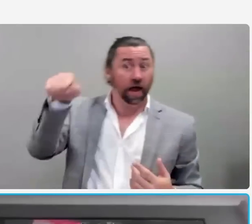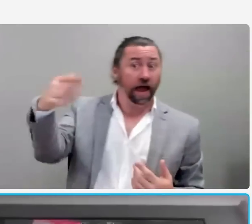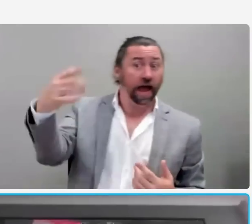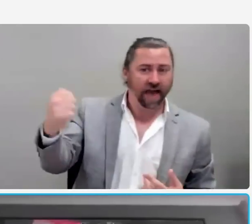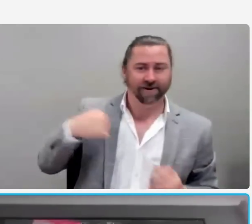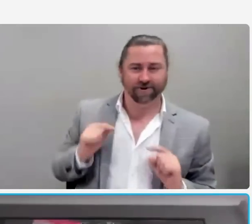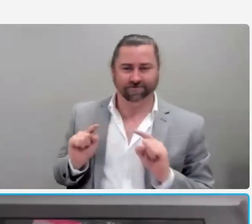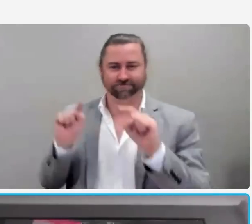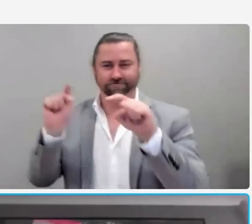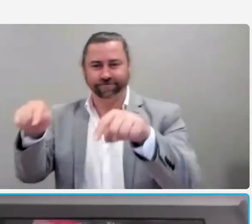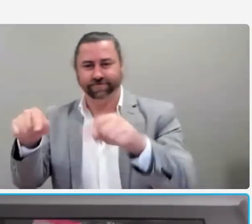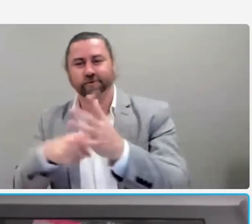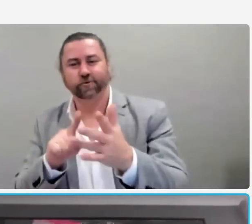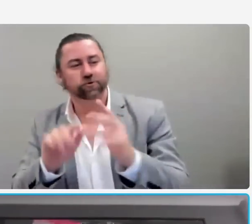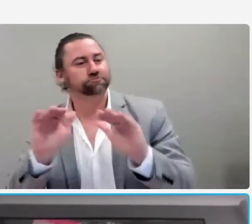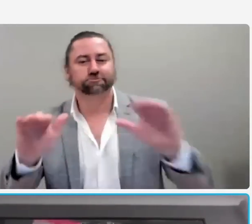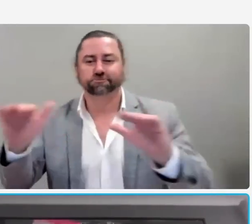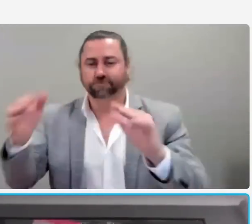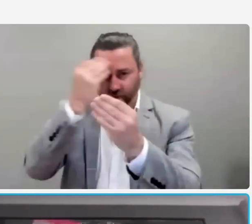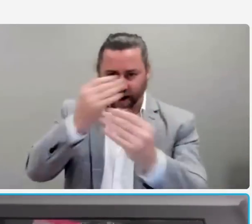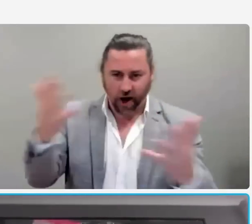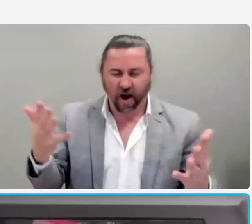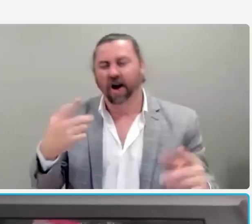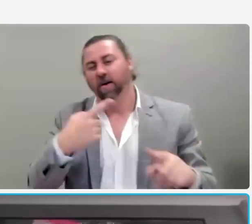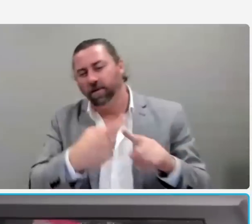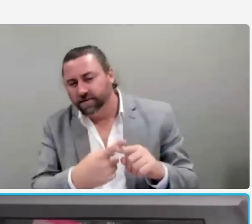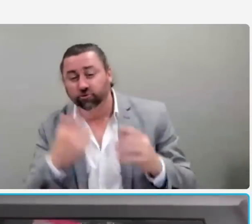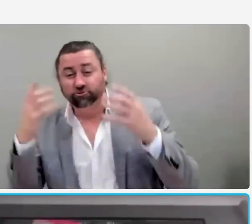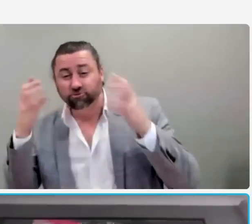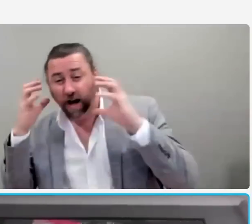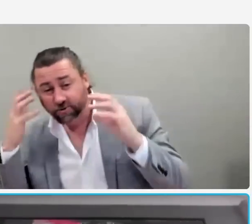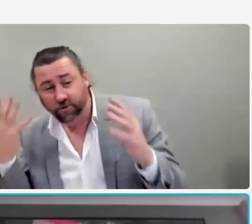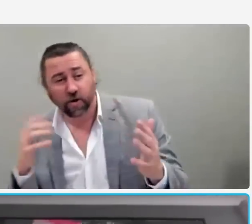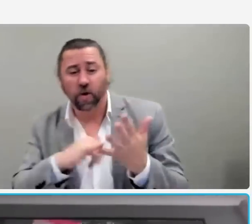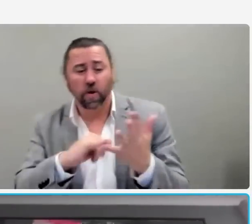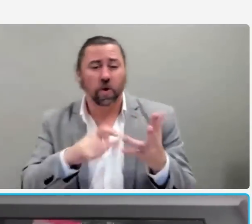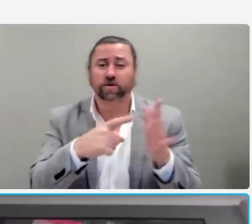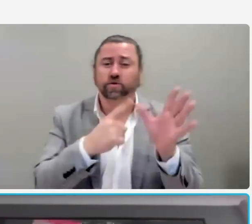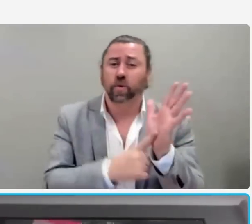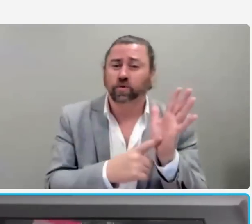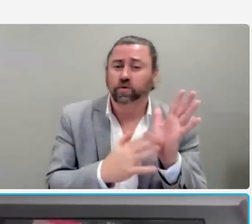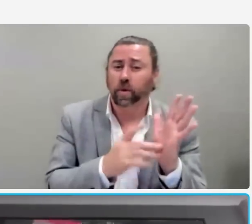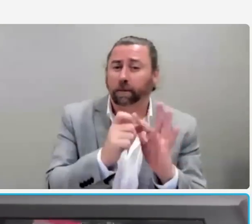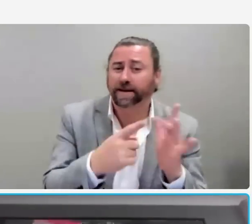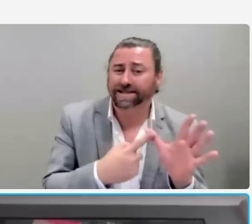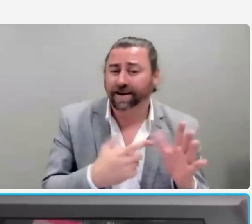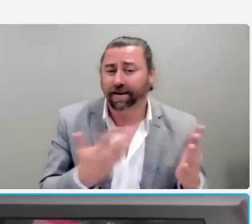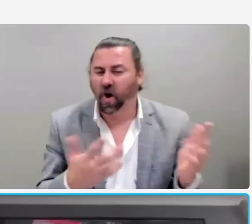other opportunities through social media and radio and the like. So again we hope to commence that six week